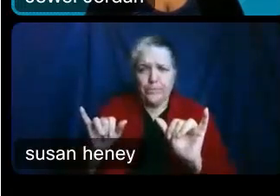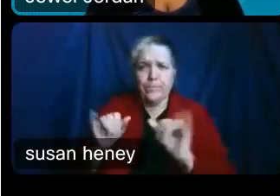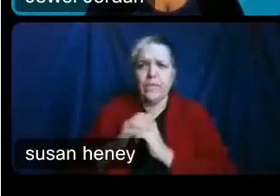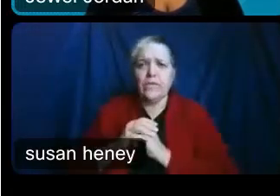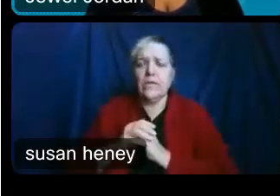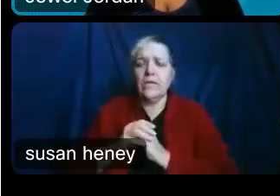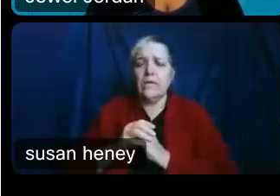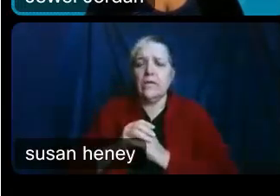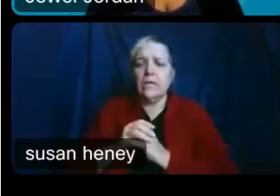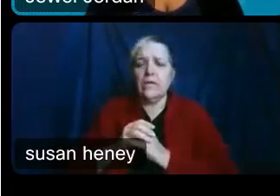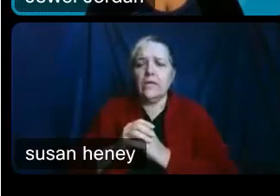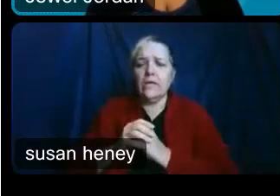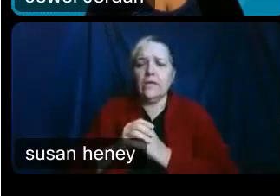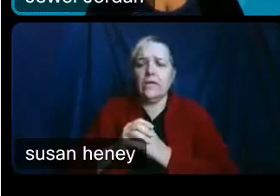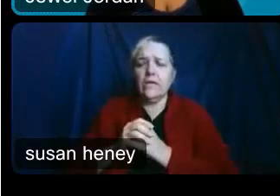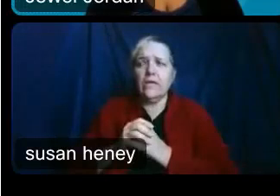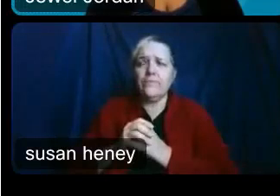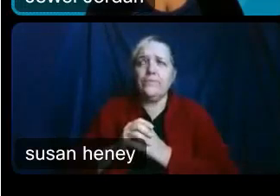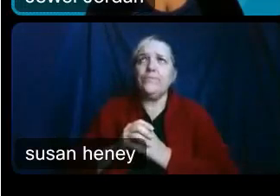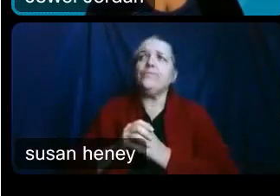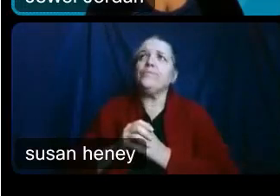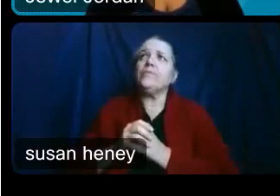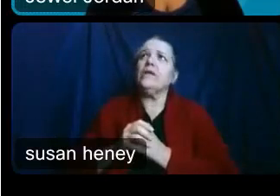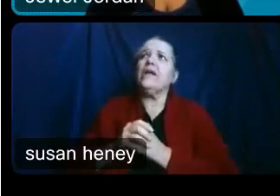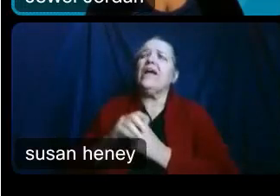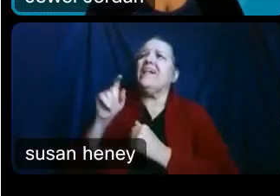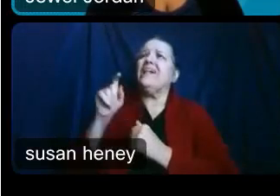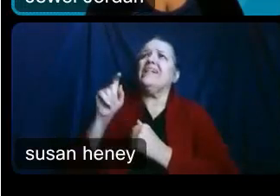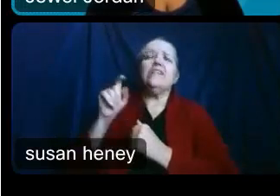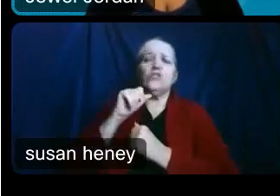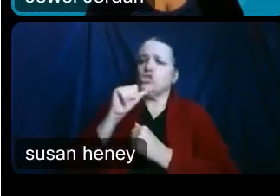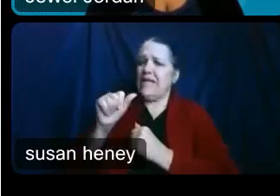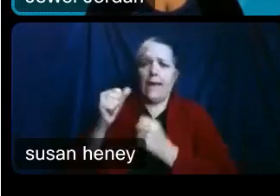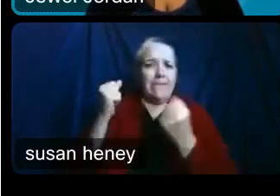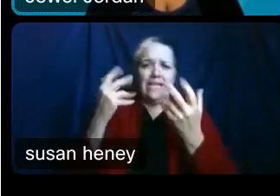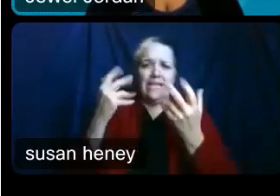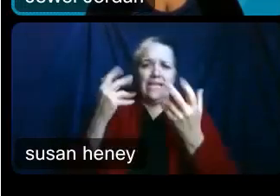quite a bit of a -- there should be few differences between the one-year and a 5-year other than